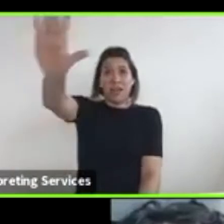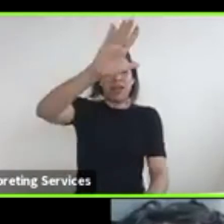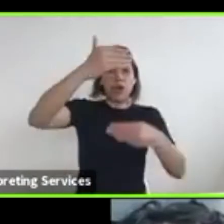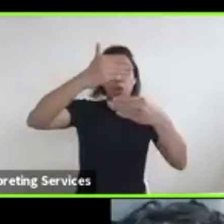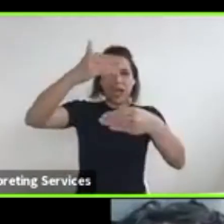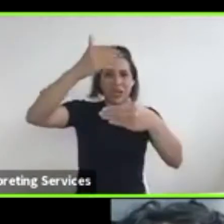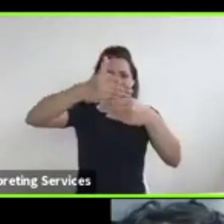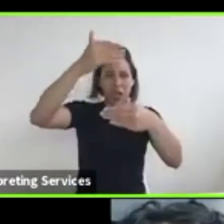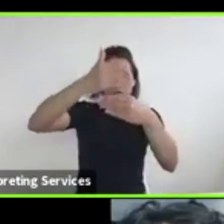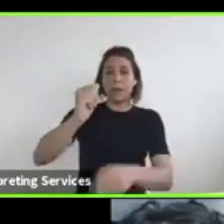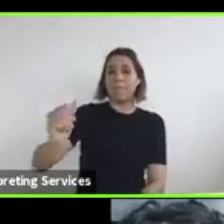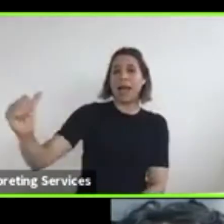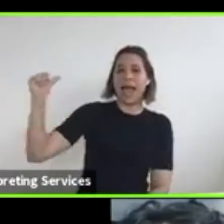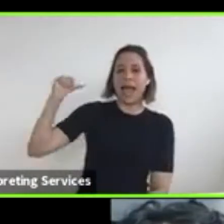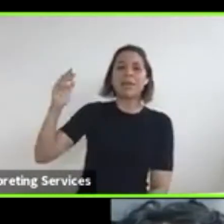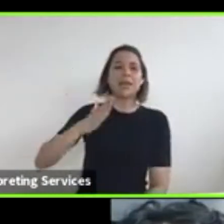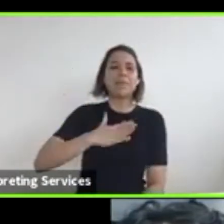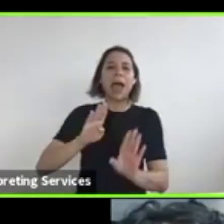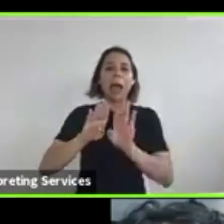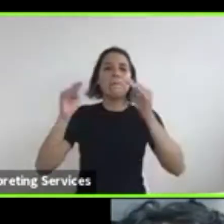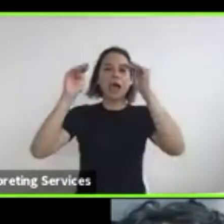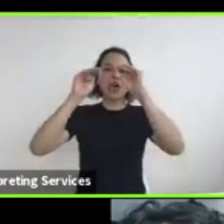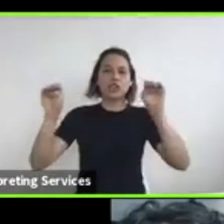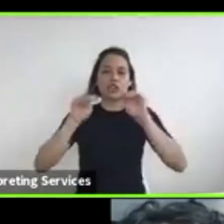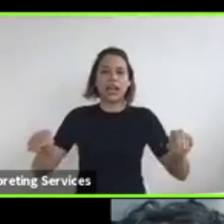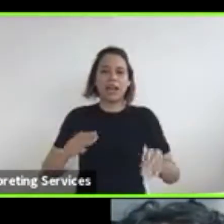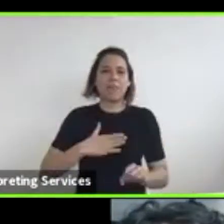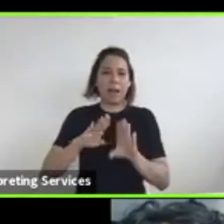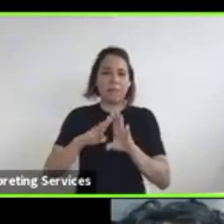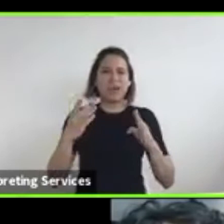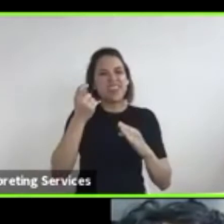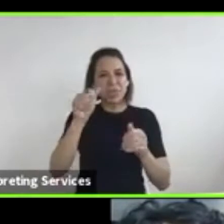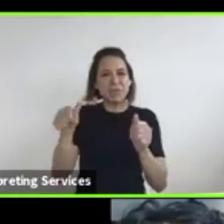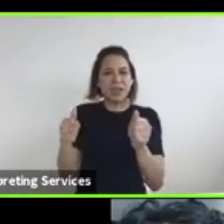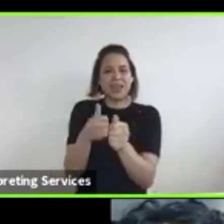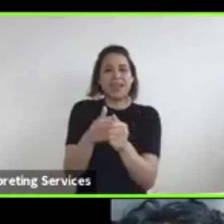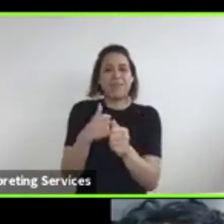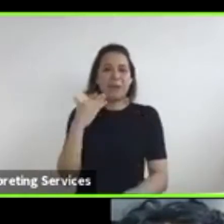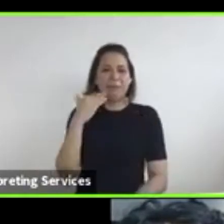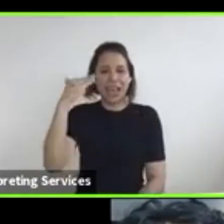MY BOOKCASE WITH MY BOOKS WHICH IS KIND OF HIDDEN BY MY HEAD, AND MY DOG IS